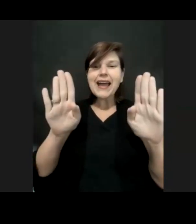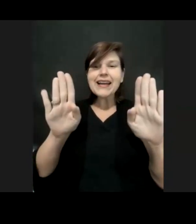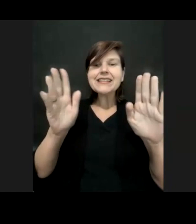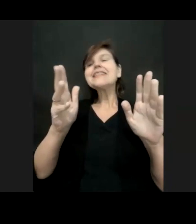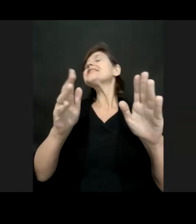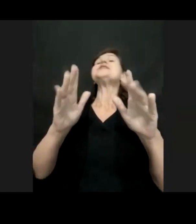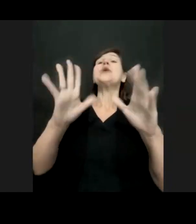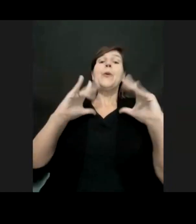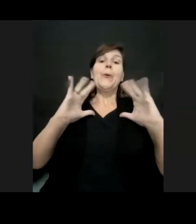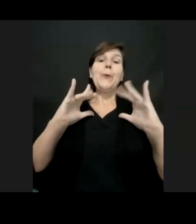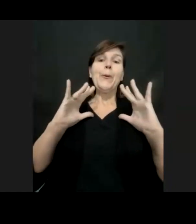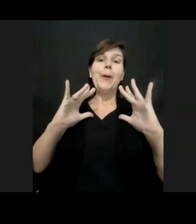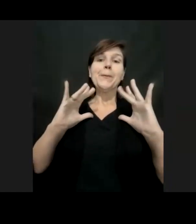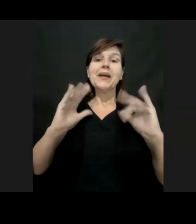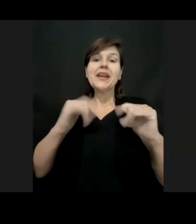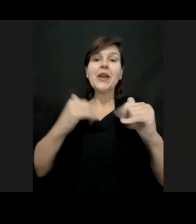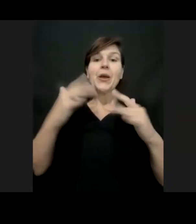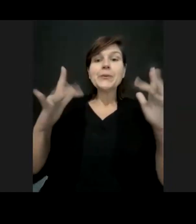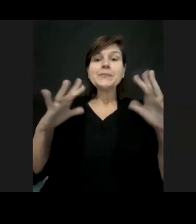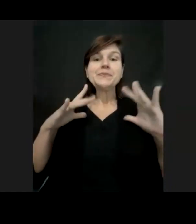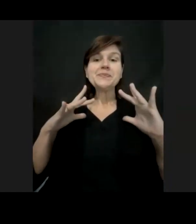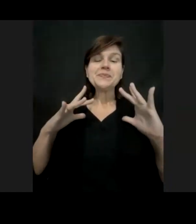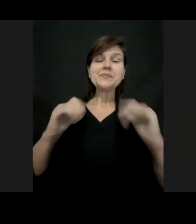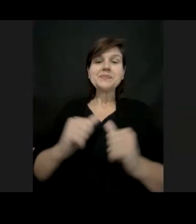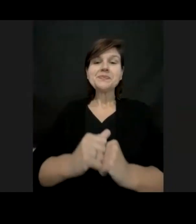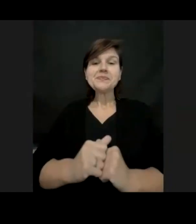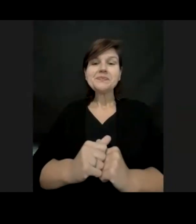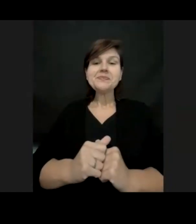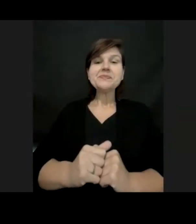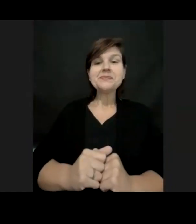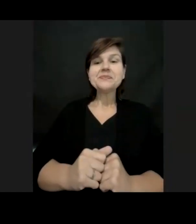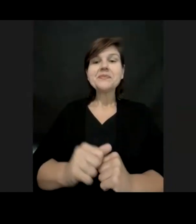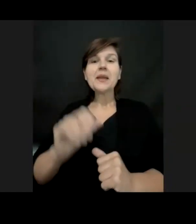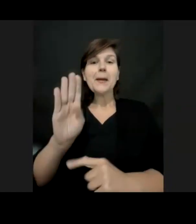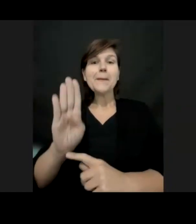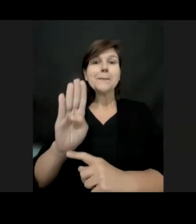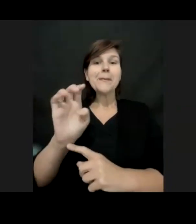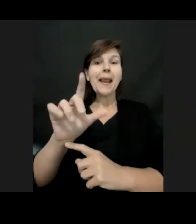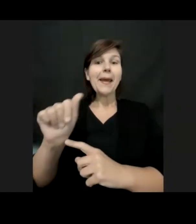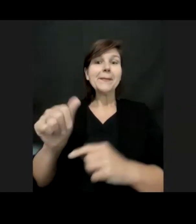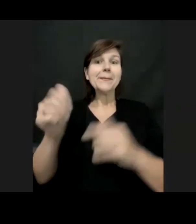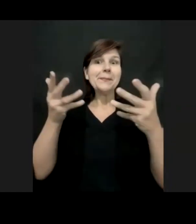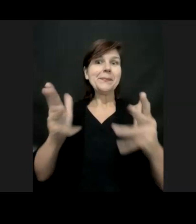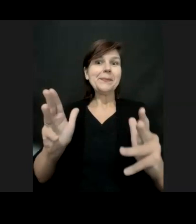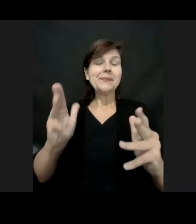∂ ∂ A-Da-da-da, da-la-da-da, da-la-da-da-da-da ∂ ∂ [gasp] And guess who's next!